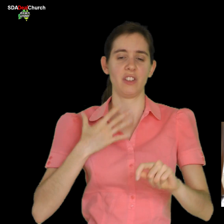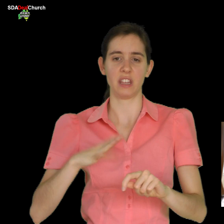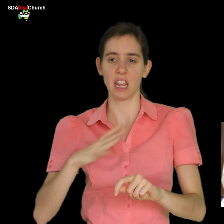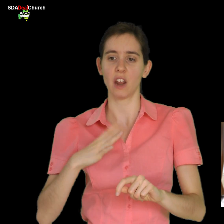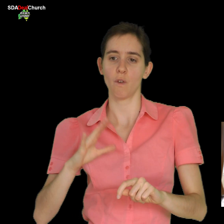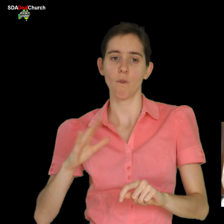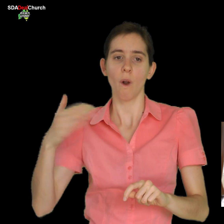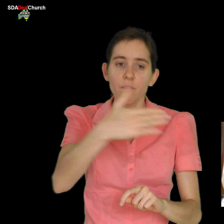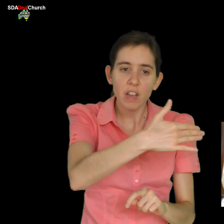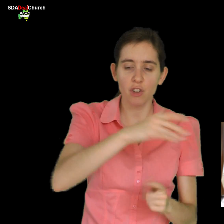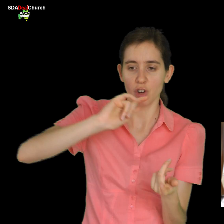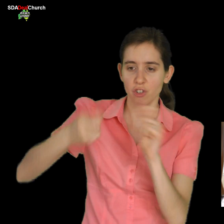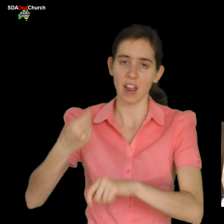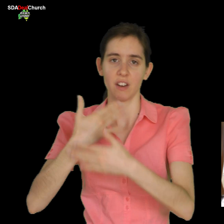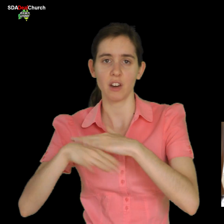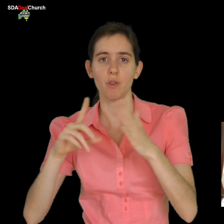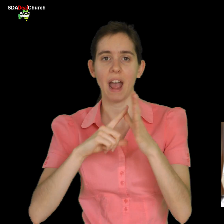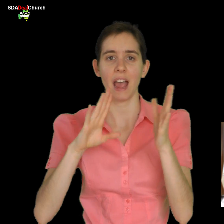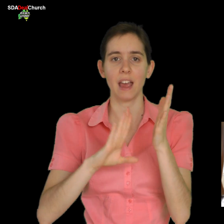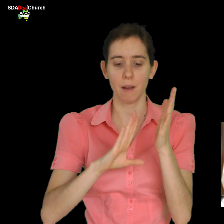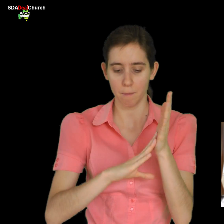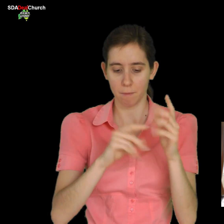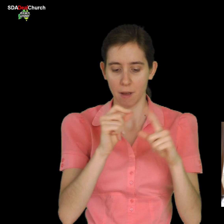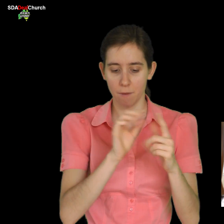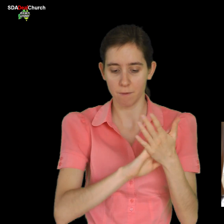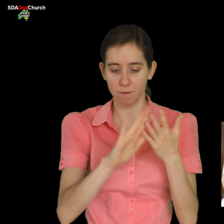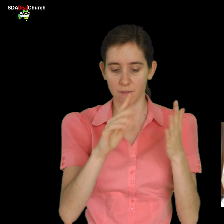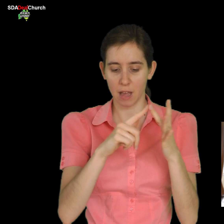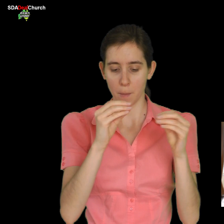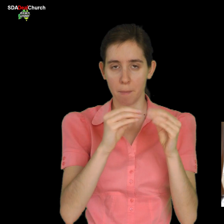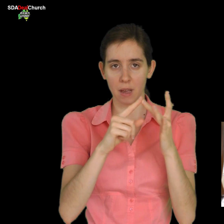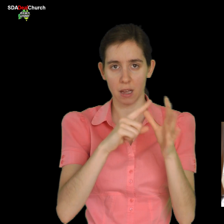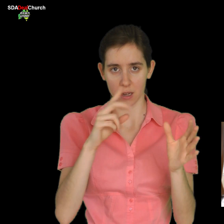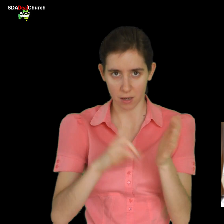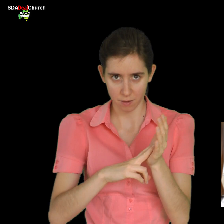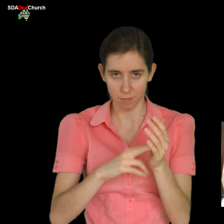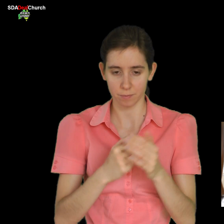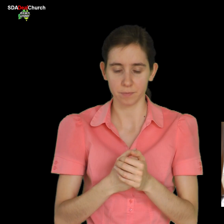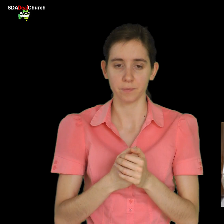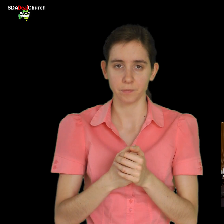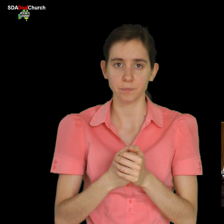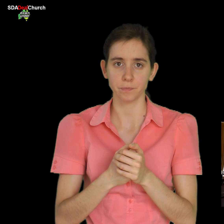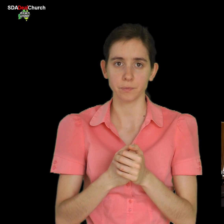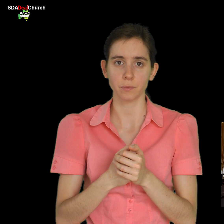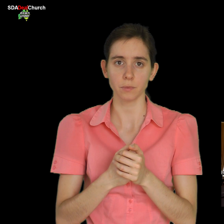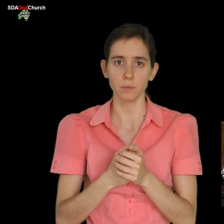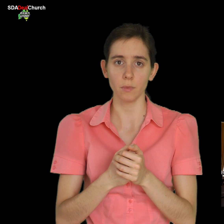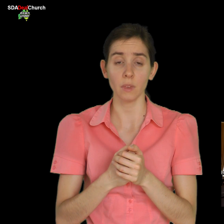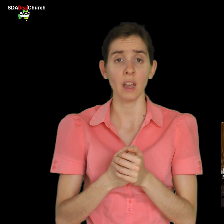evolve into an amphibian, or any similar major changes in organisms. It is not